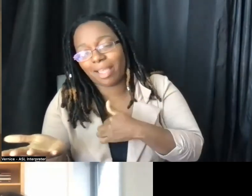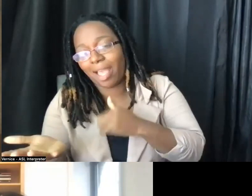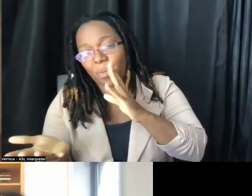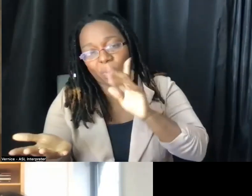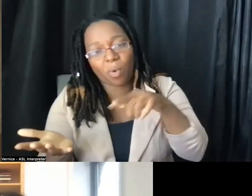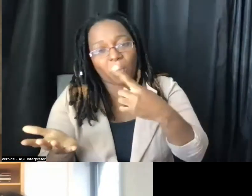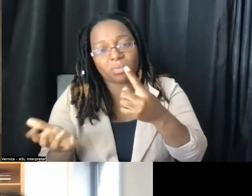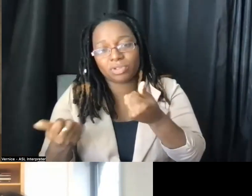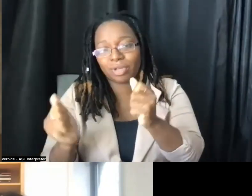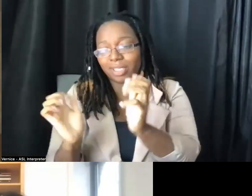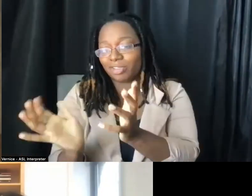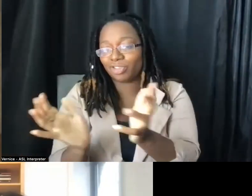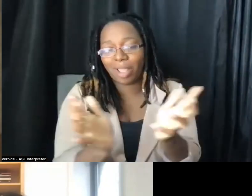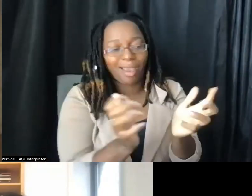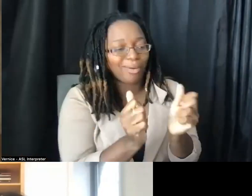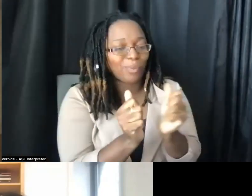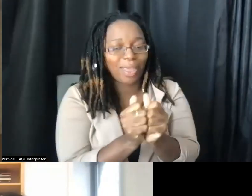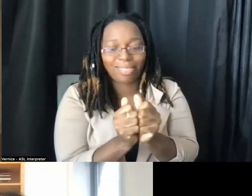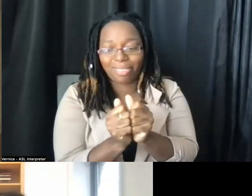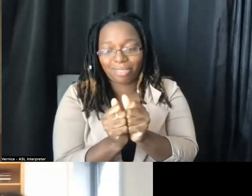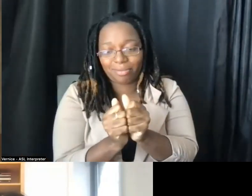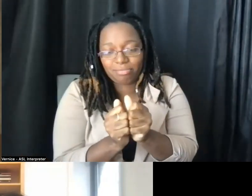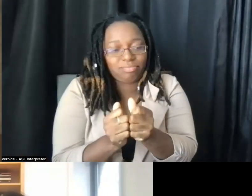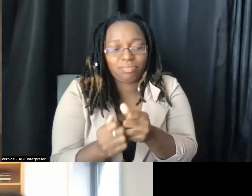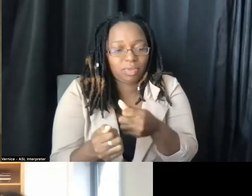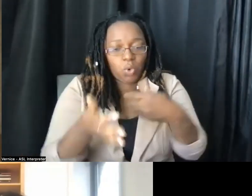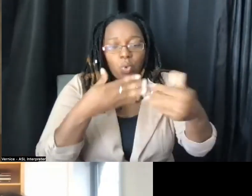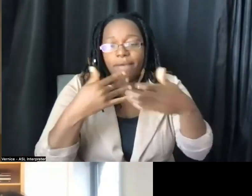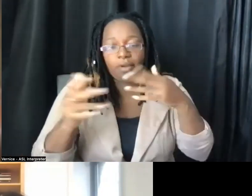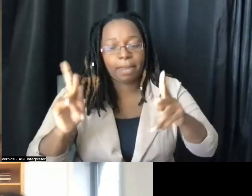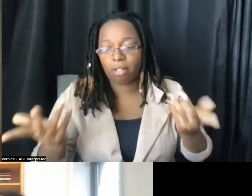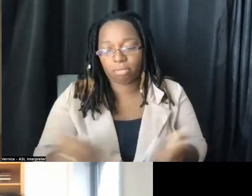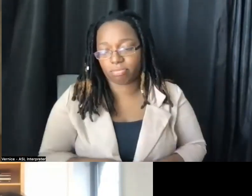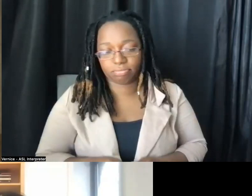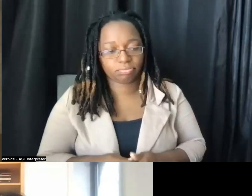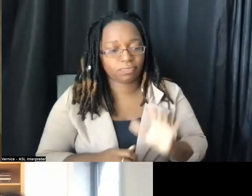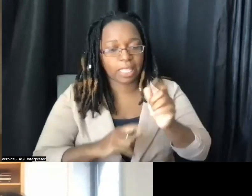my approach over the years has just really been actually, no. I am just going to